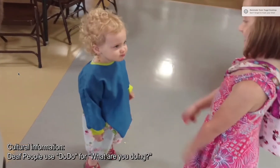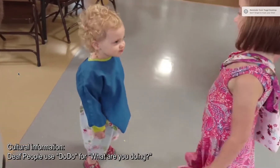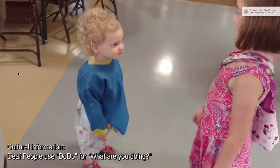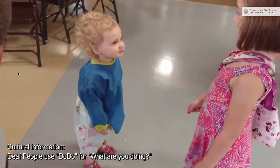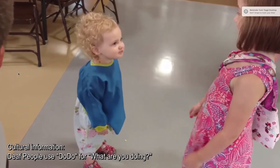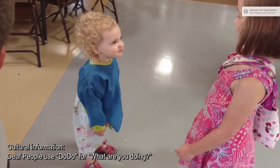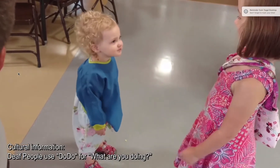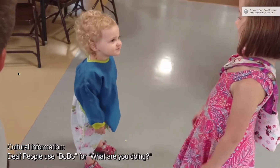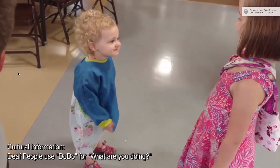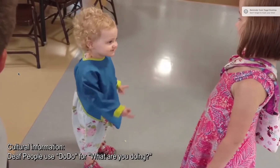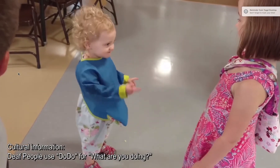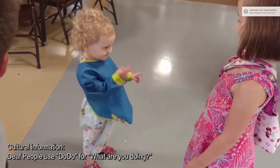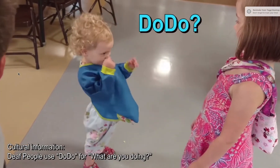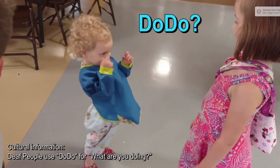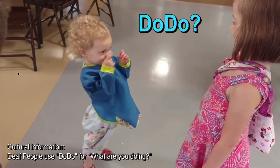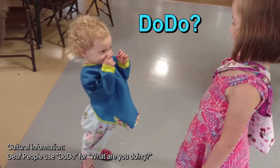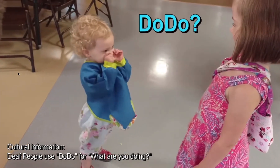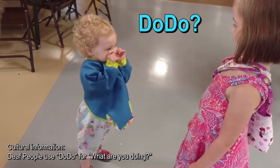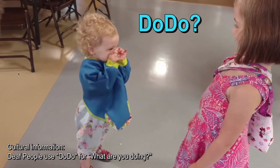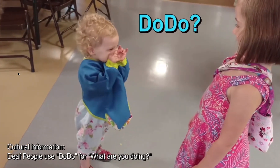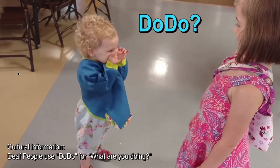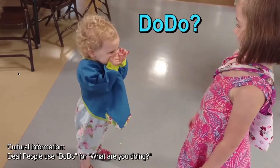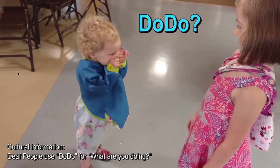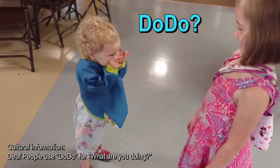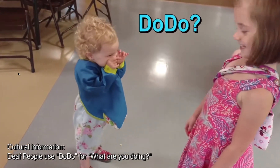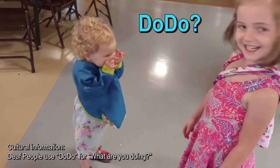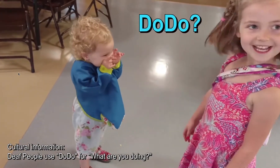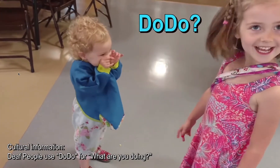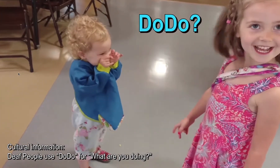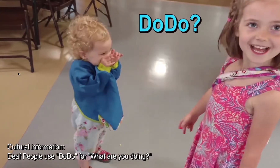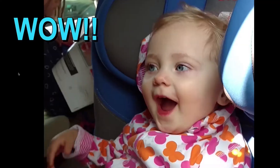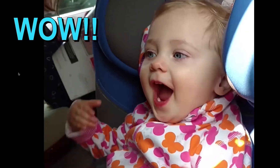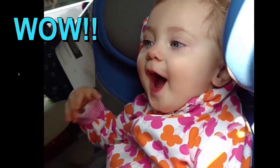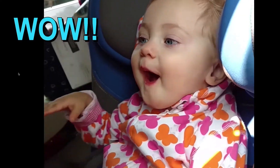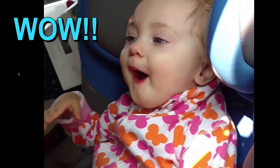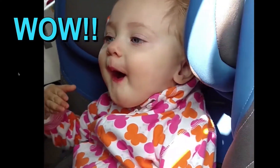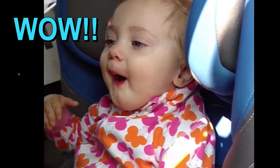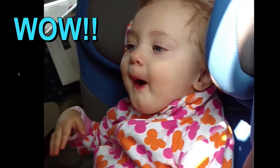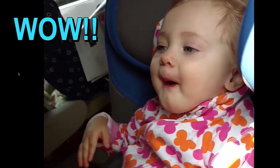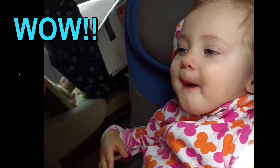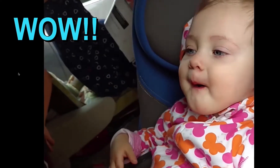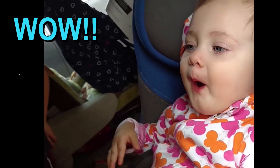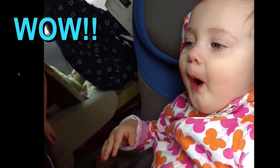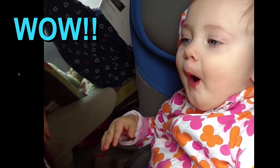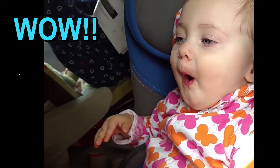Do-Do? Meaning what to do. WOW!!!